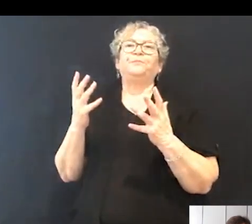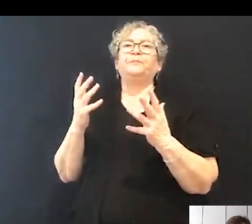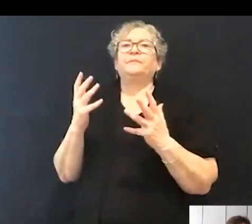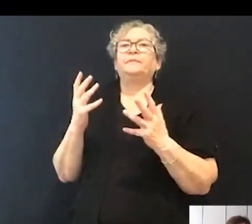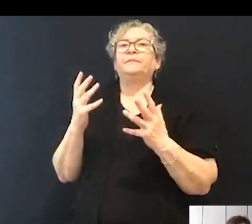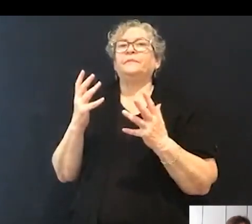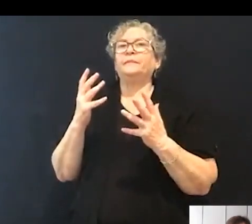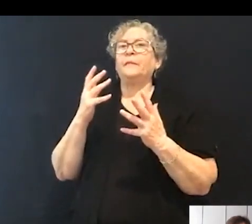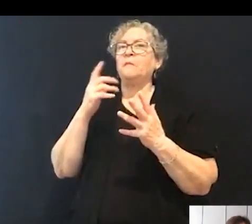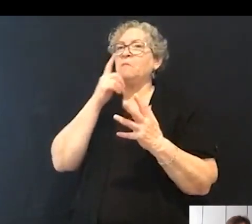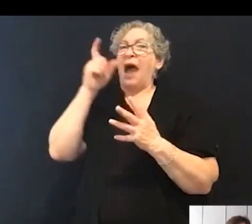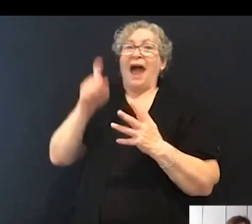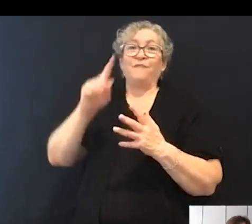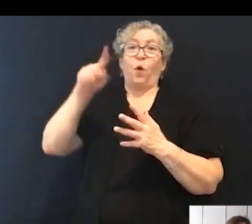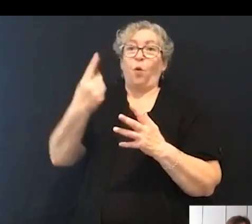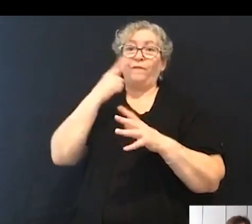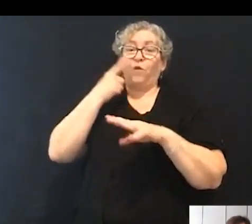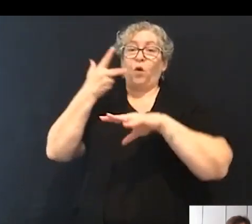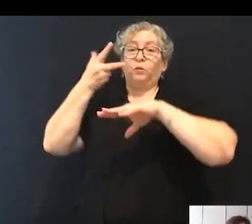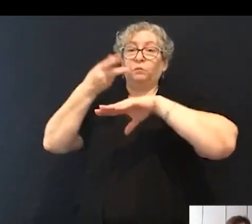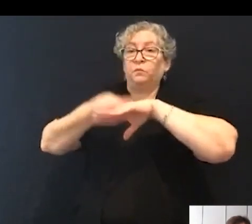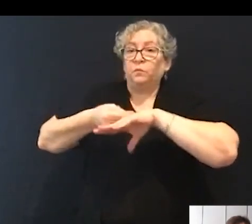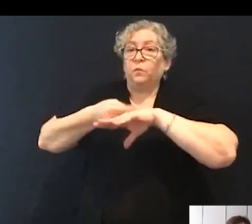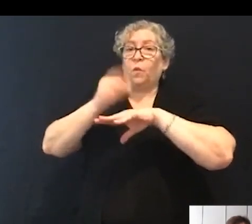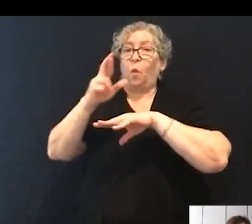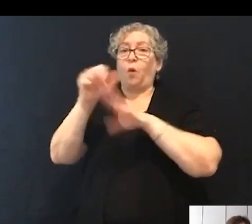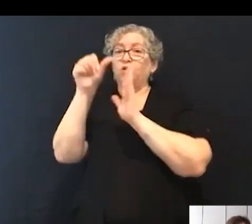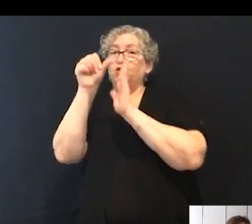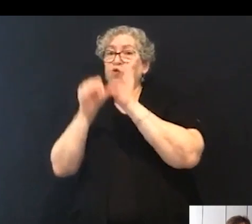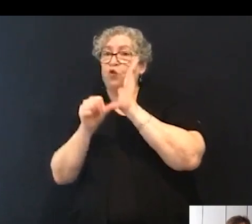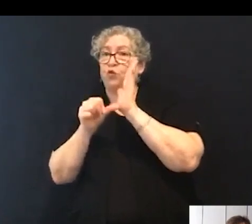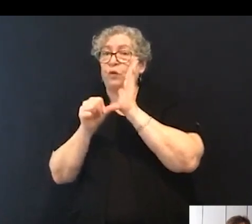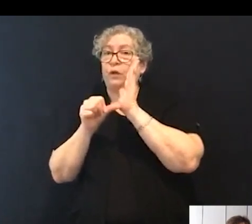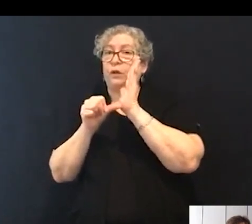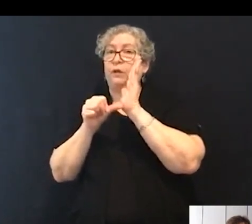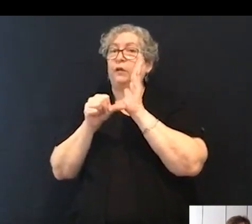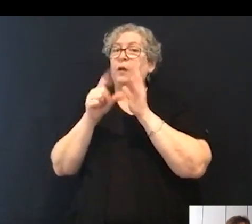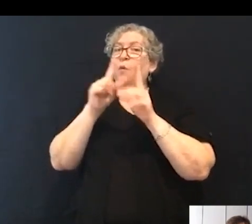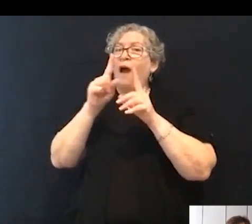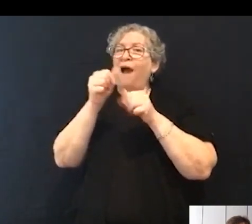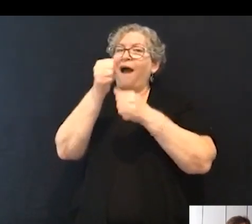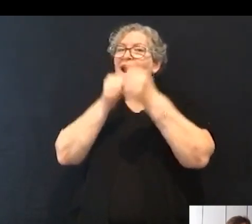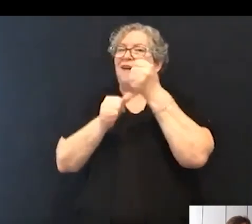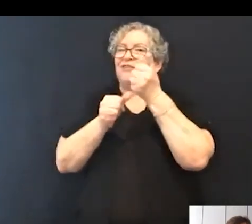injection or surgical technique under the retina.